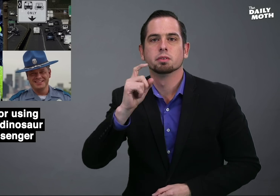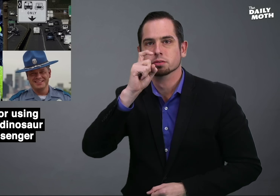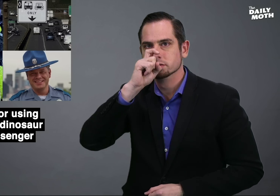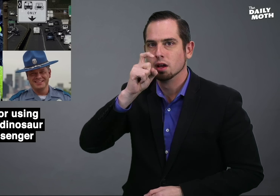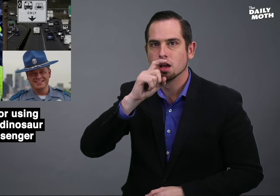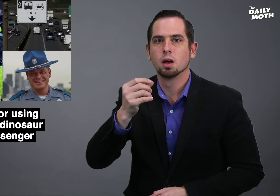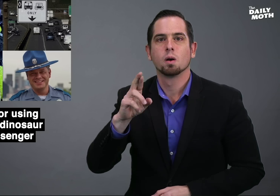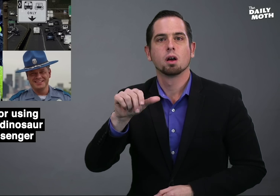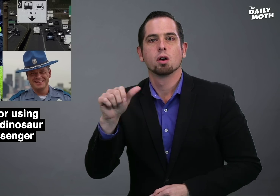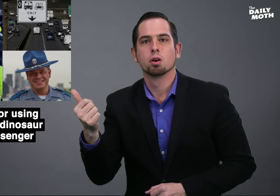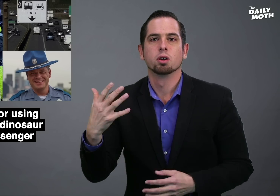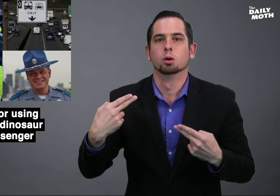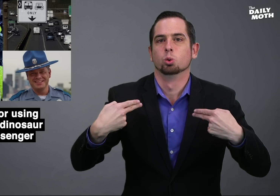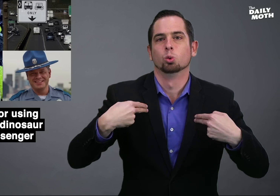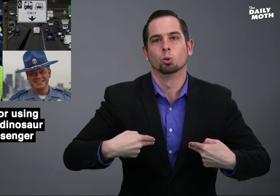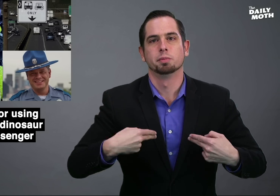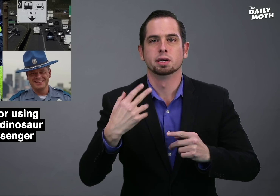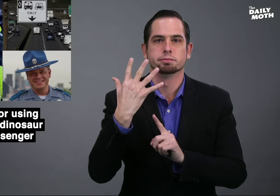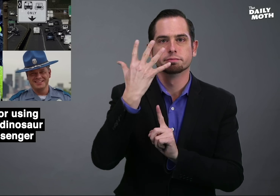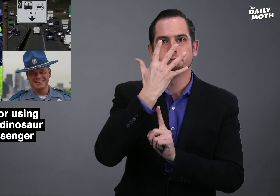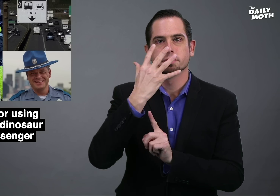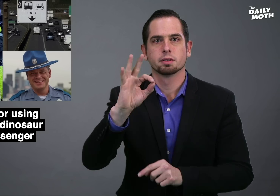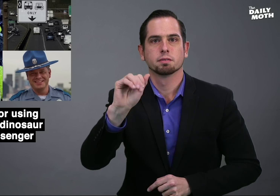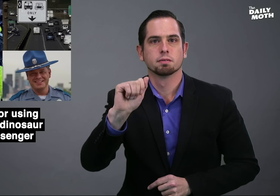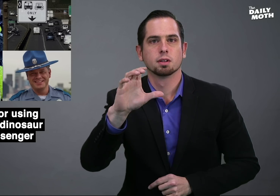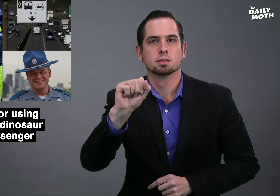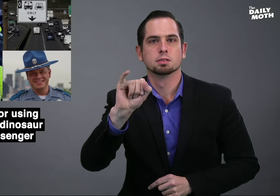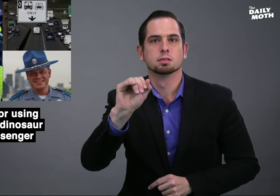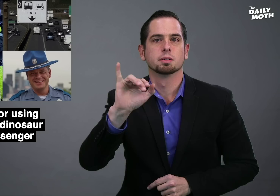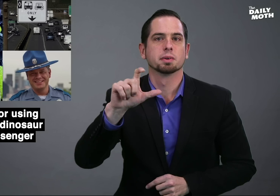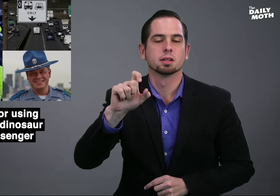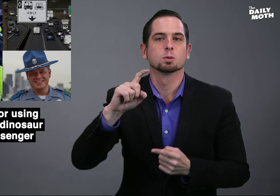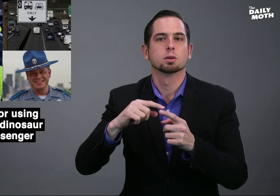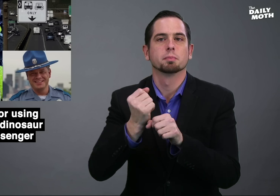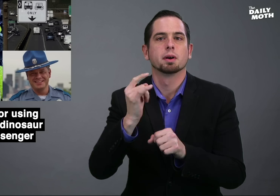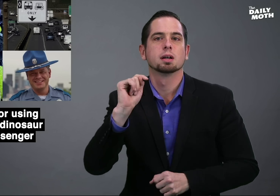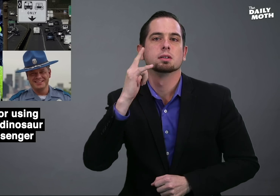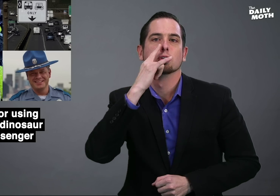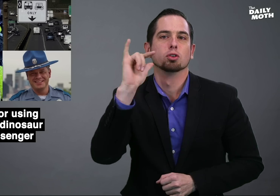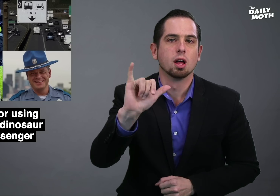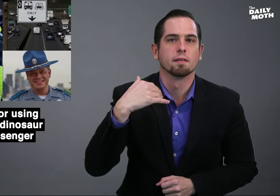doll, or other human facsimile to make it seem like